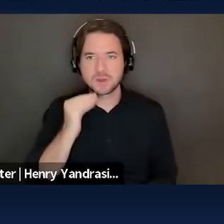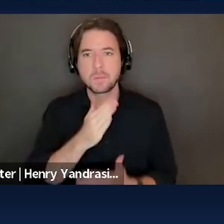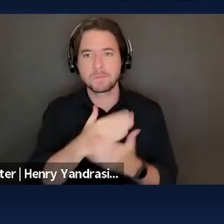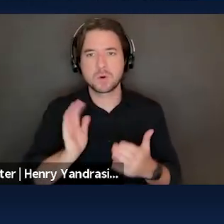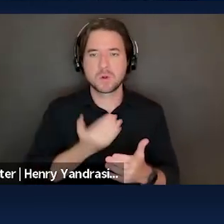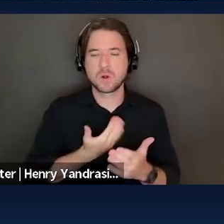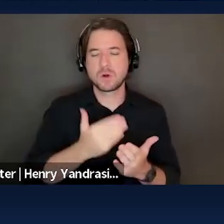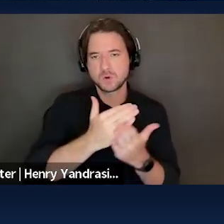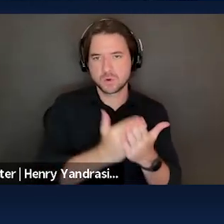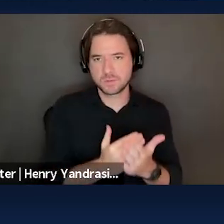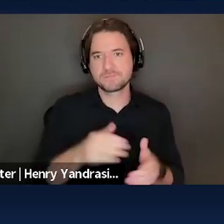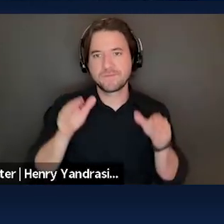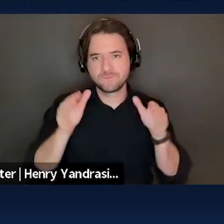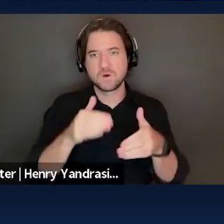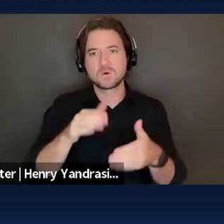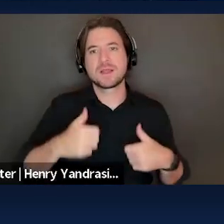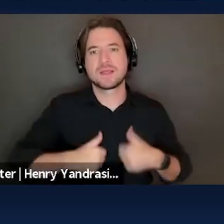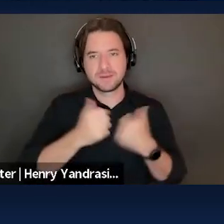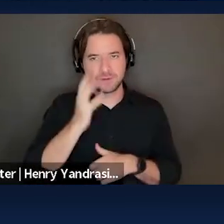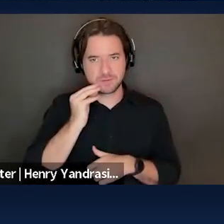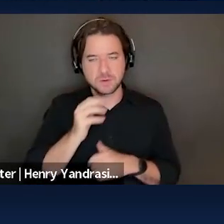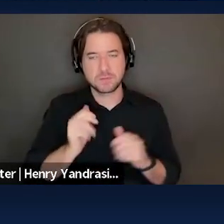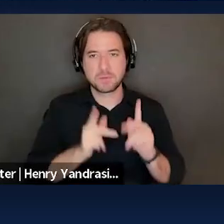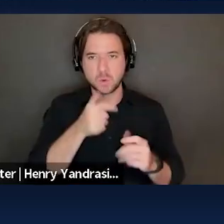Centering on the lived experiences of people with disabilities.